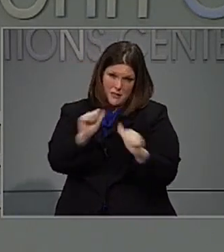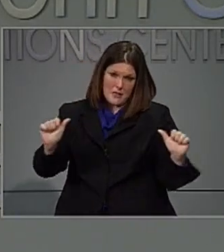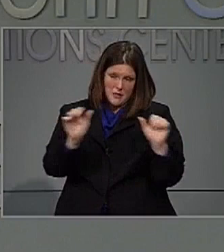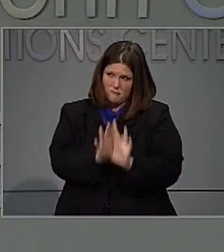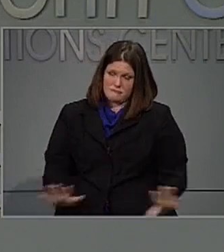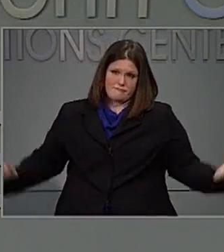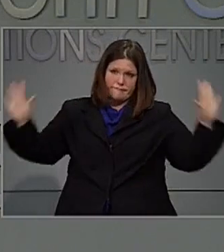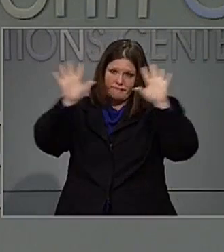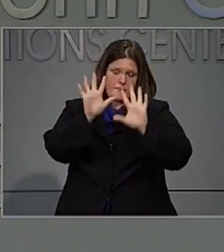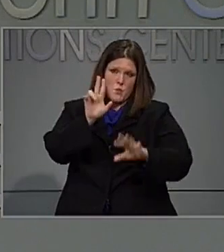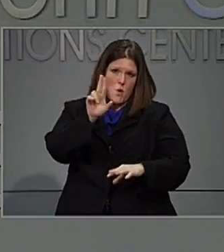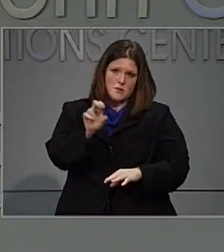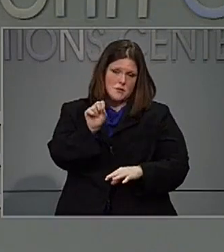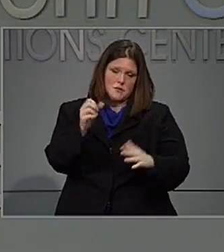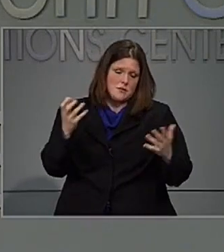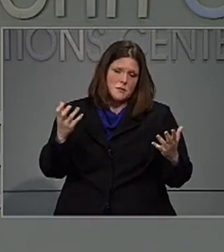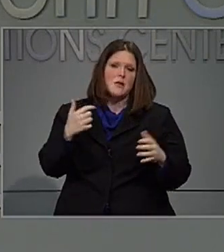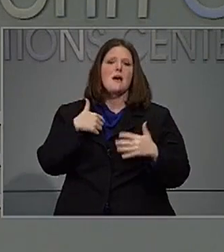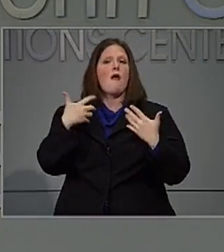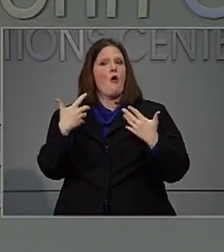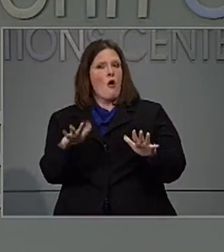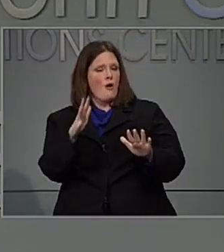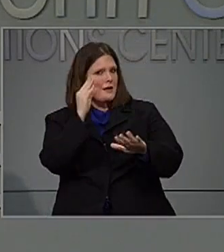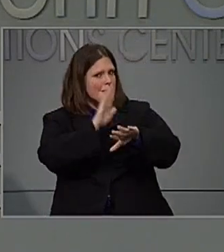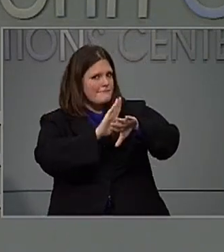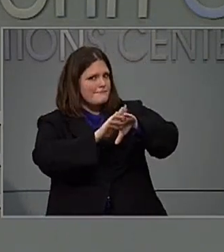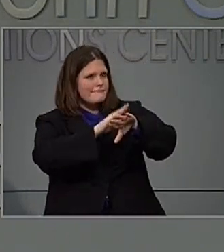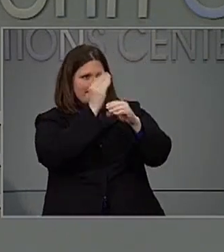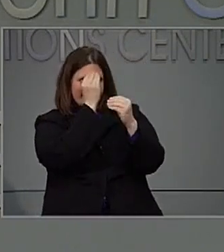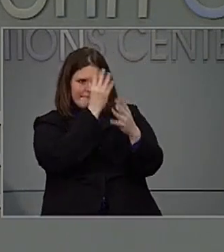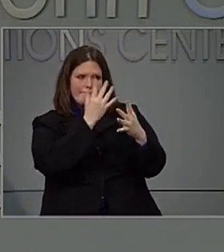HAPPENS IN OTHER STATES BECAUSE THE VIRUS DOESN'T RESPECT STATE